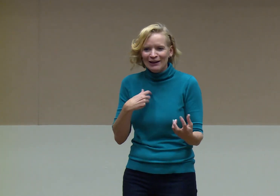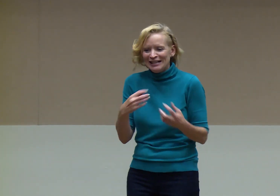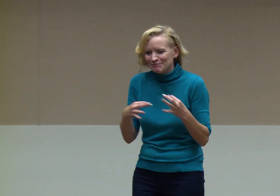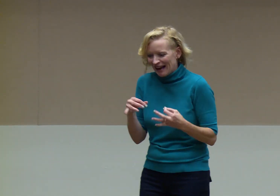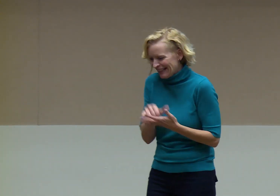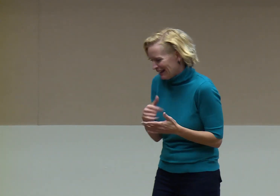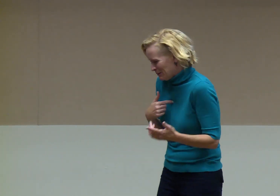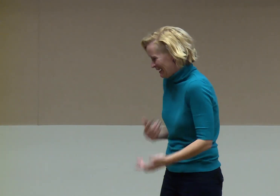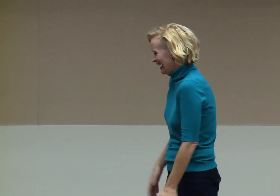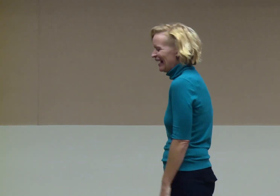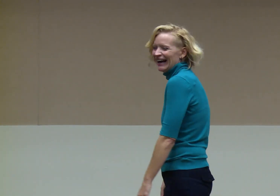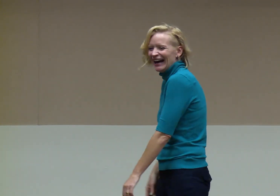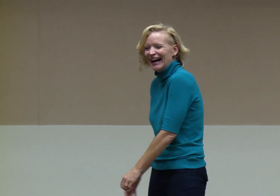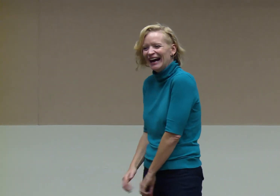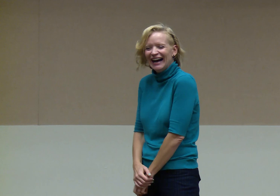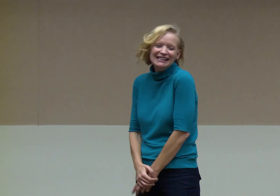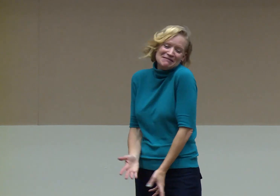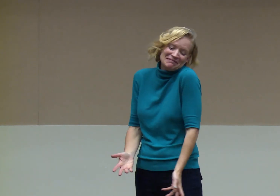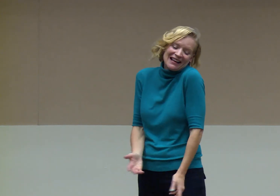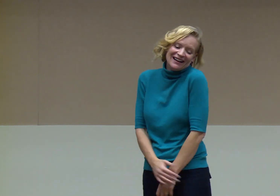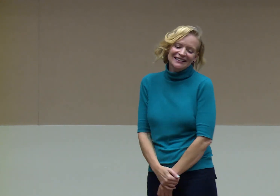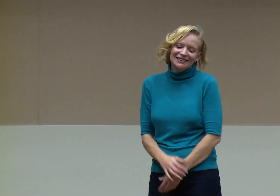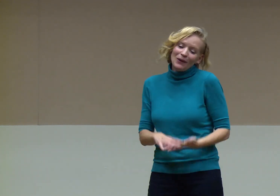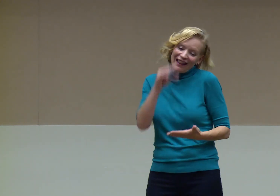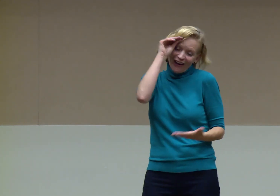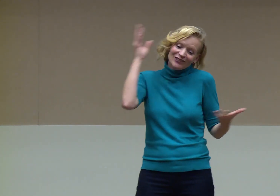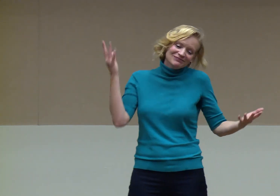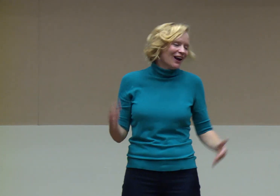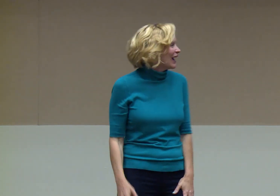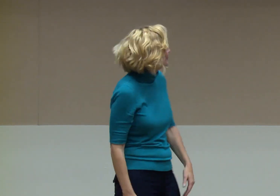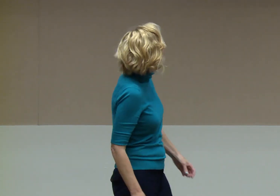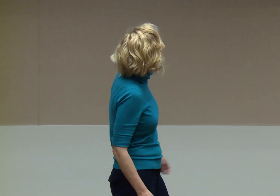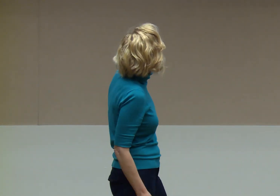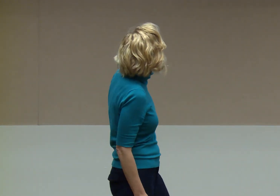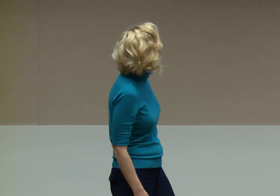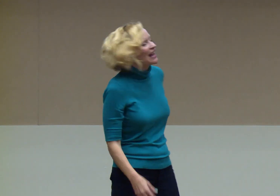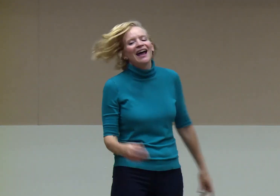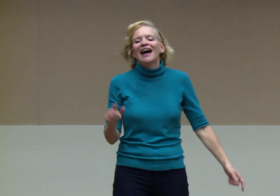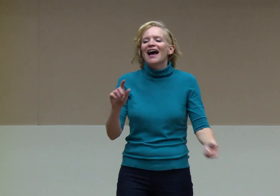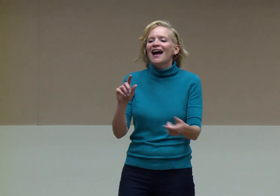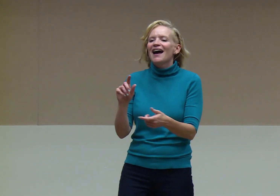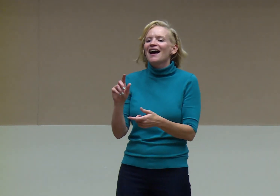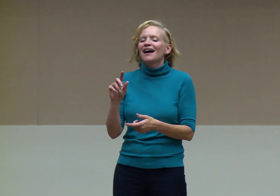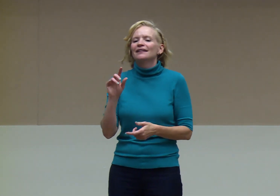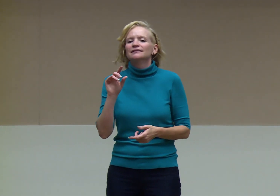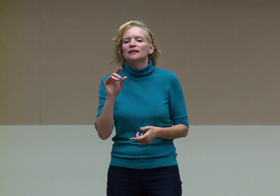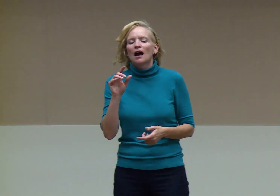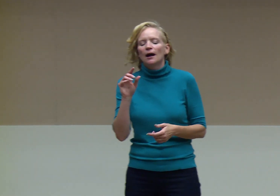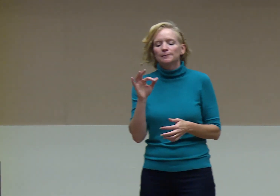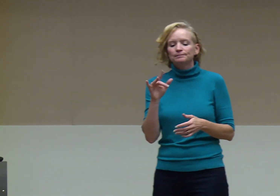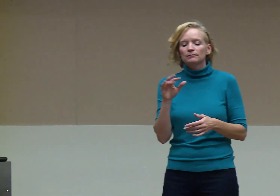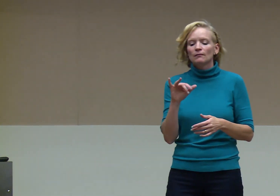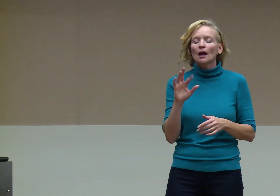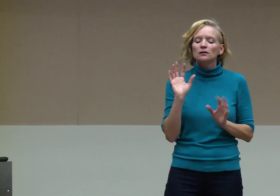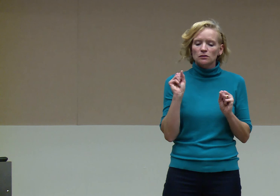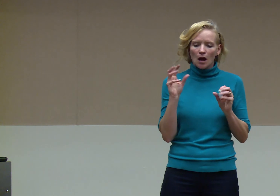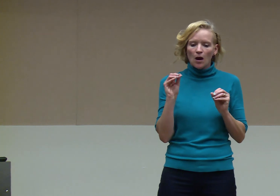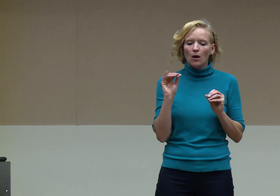I thought someone would explain that to me that it wasn't going to be half and half of the big amount. Instead I got half of one and half of something else.